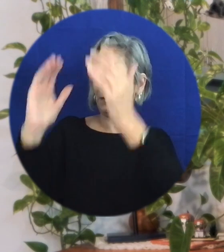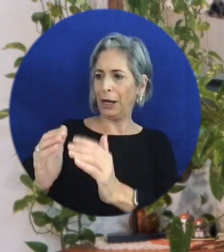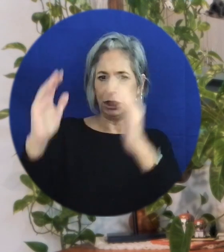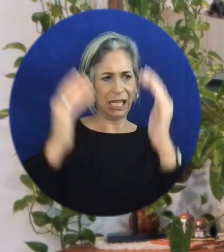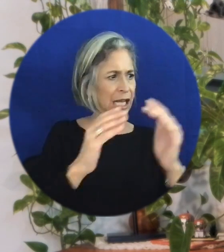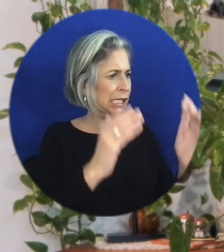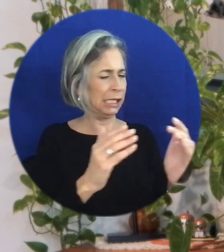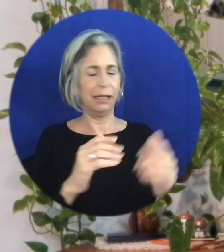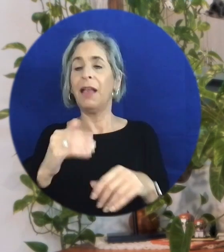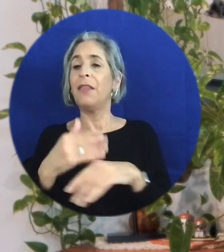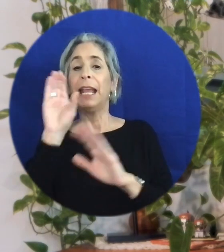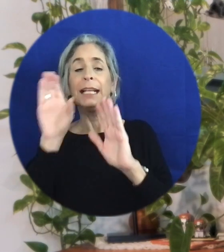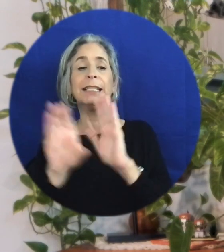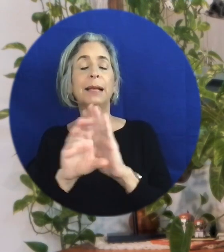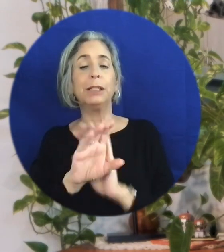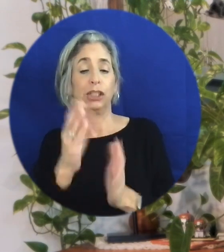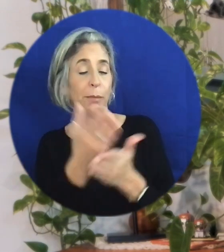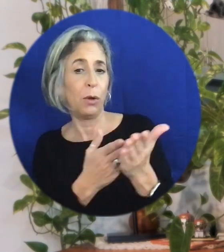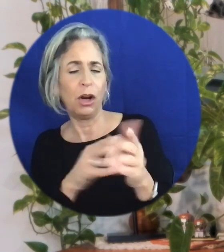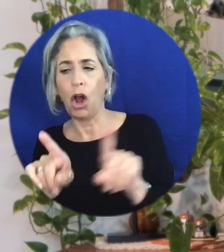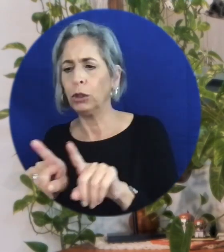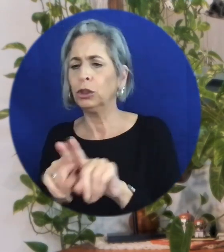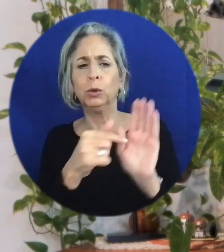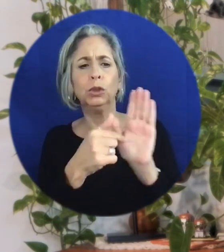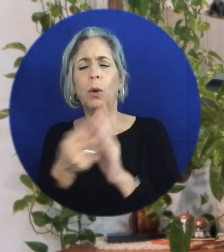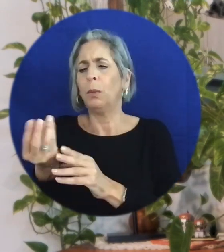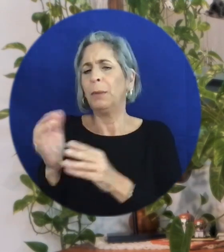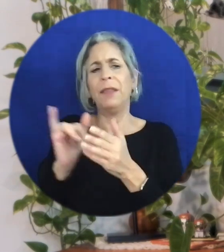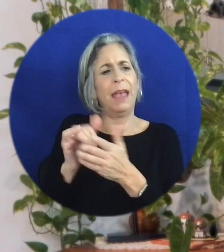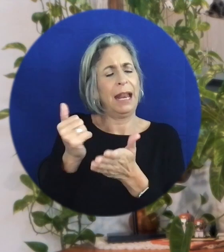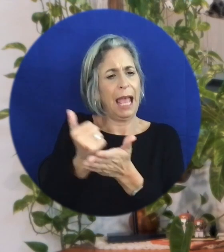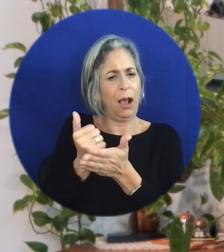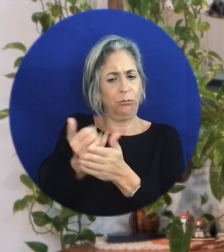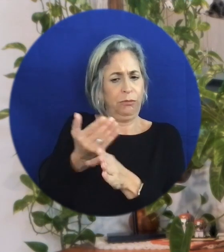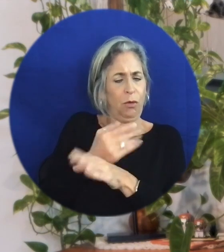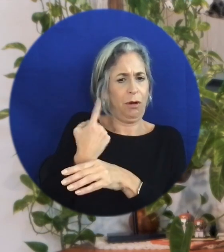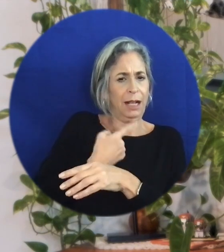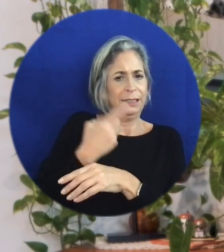by four to 14 points during every comparison. The Next Image component also implements a few